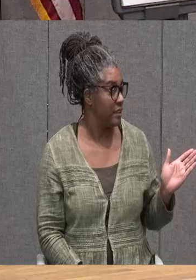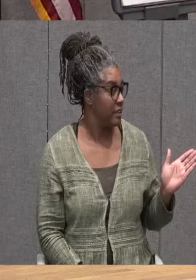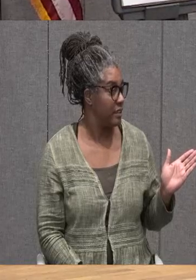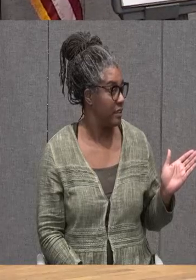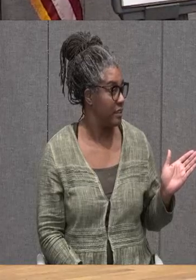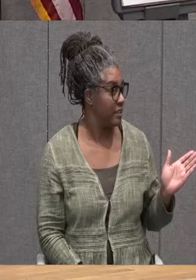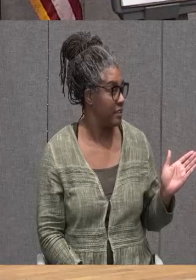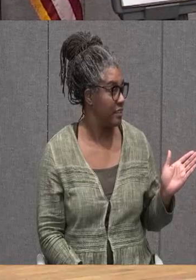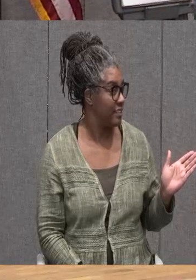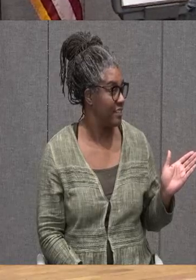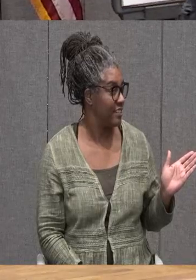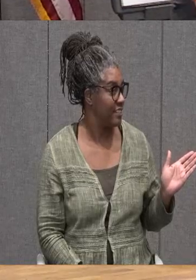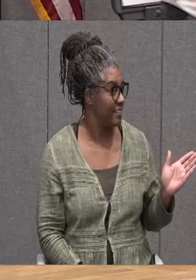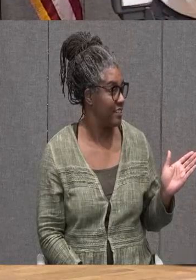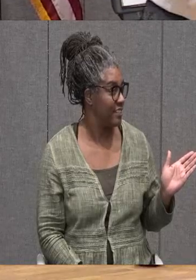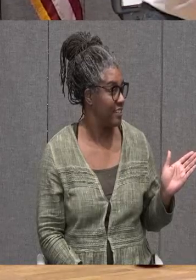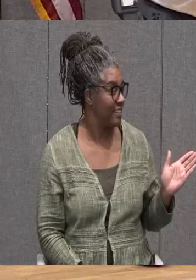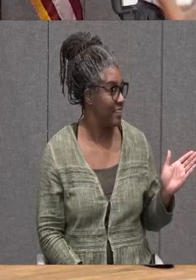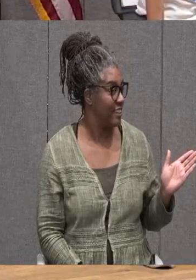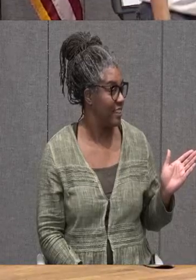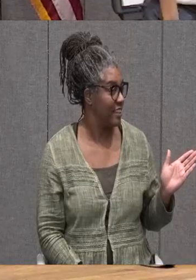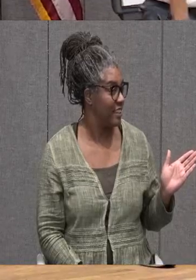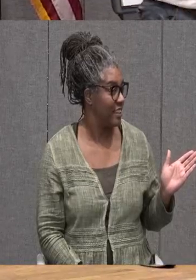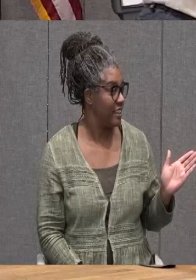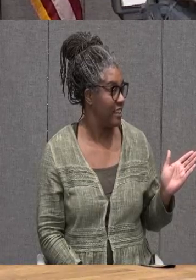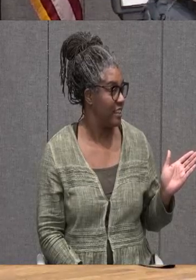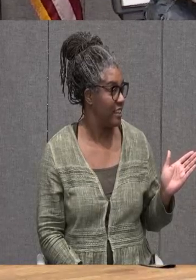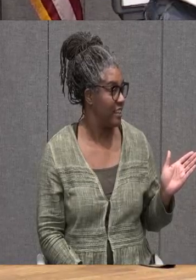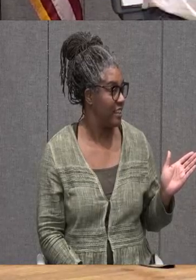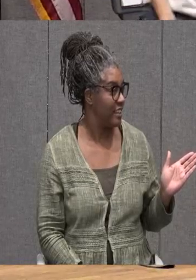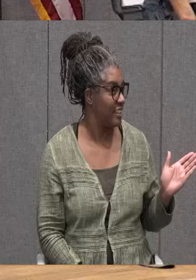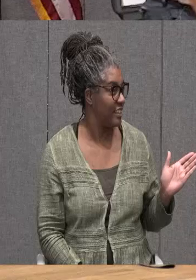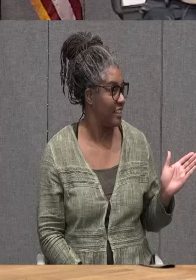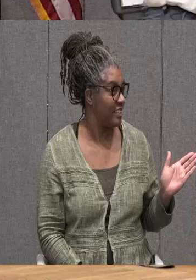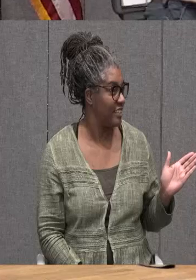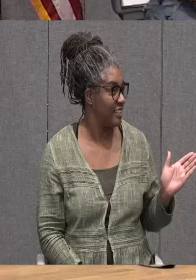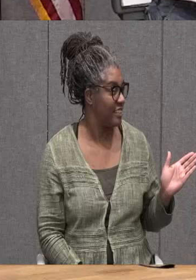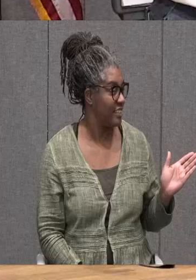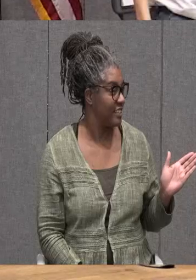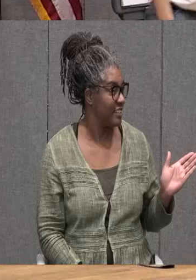And as I continue the gang Monkey arms. So what can I do, I really beg you my lord,